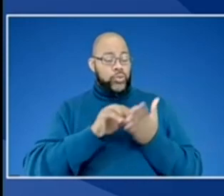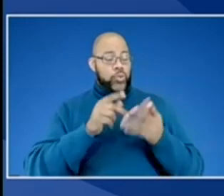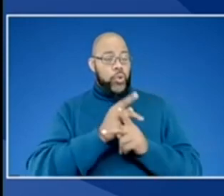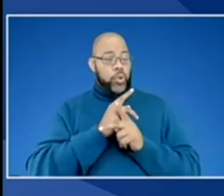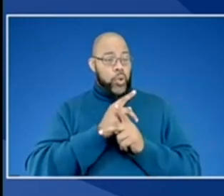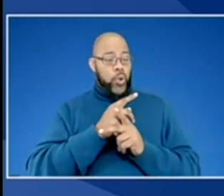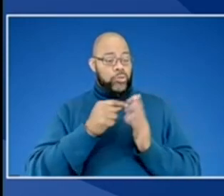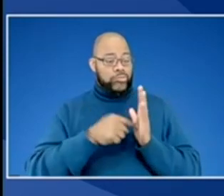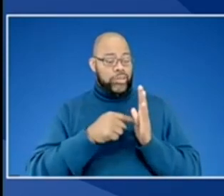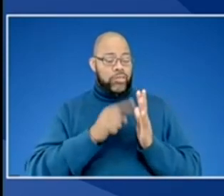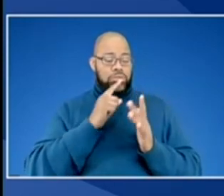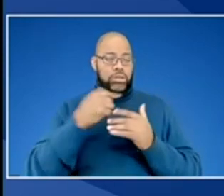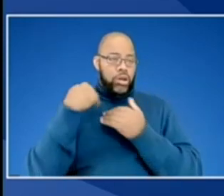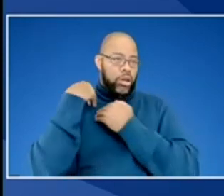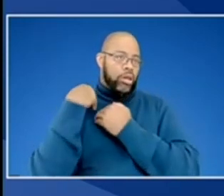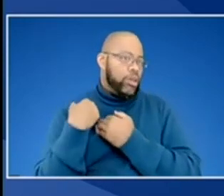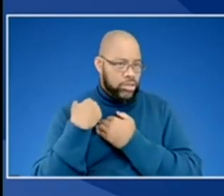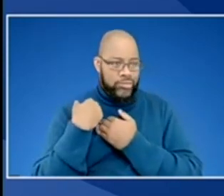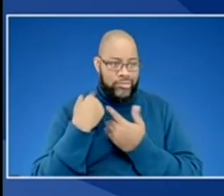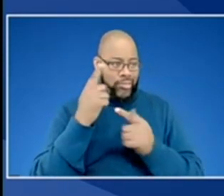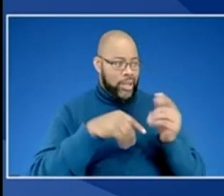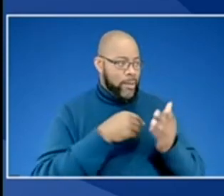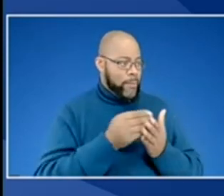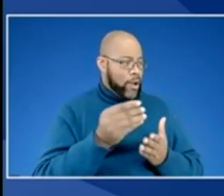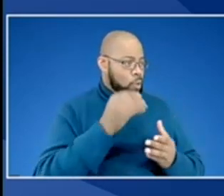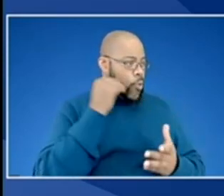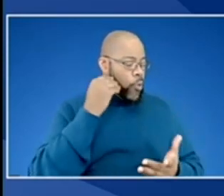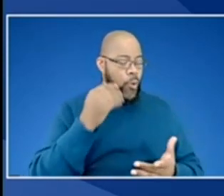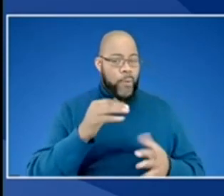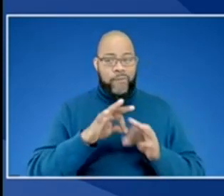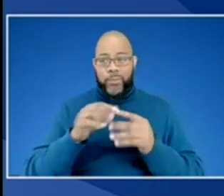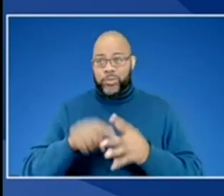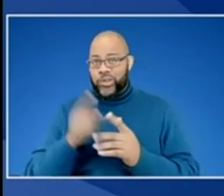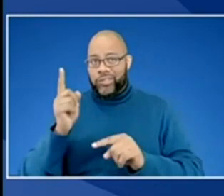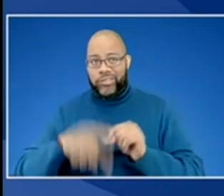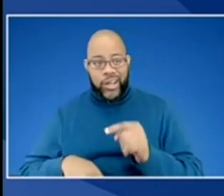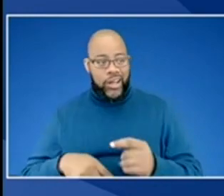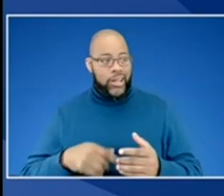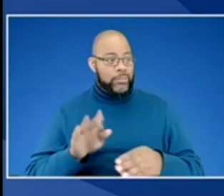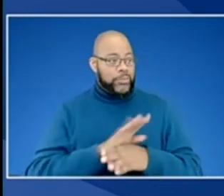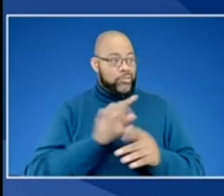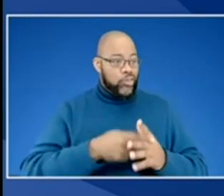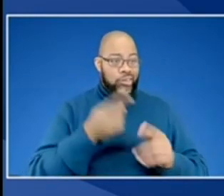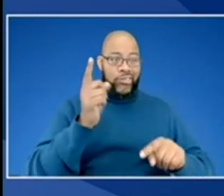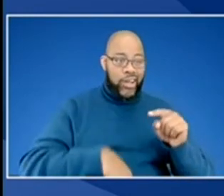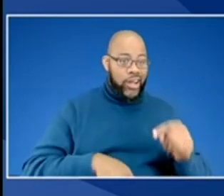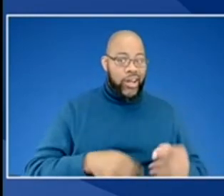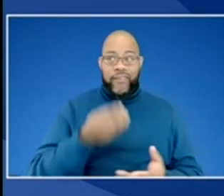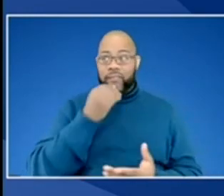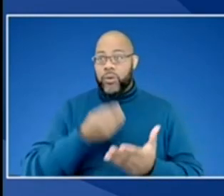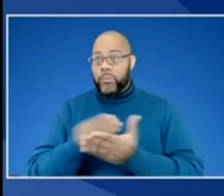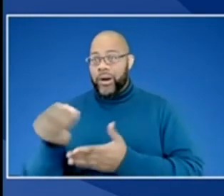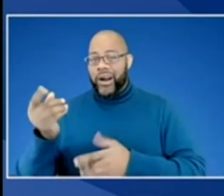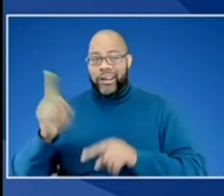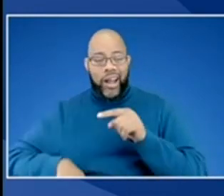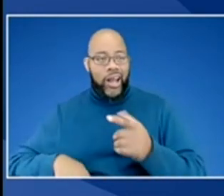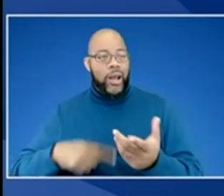them to buy homes, start families, launch businesses, pay for childcare, put food on the table. And I feel like a lot of the